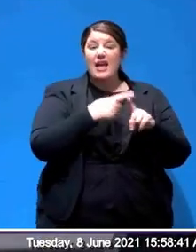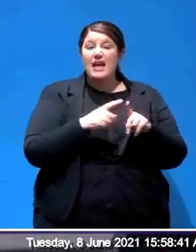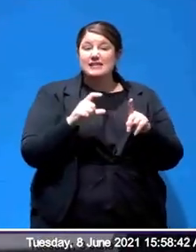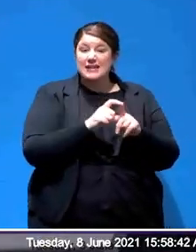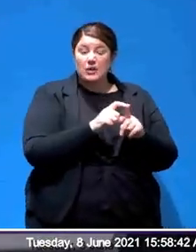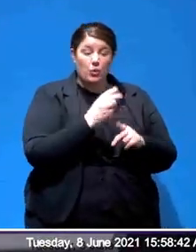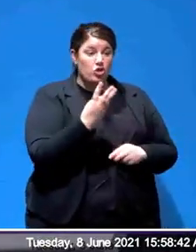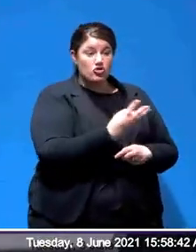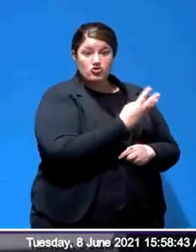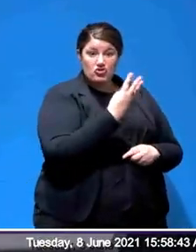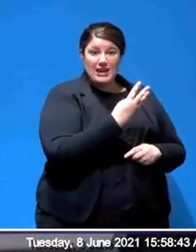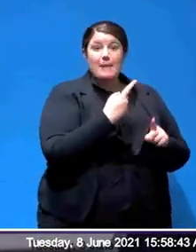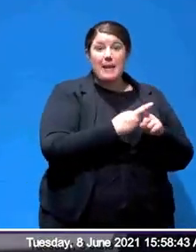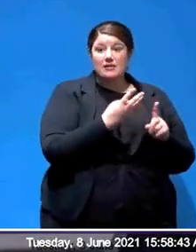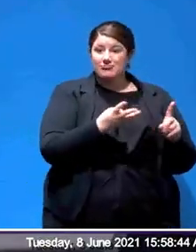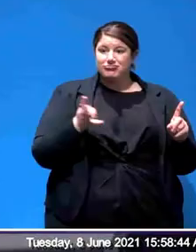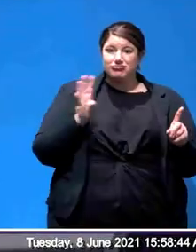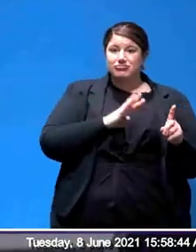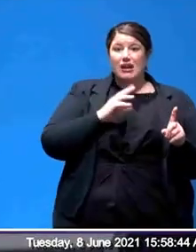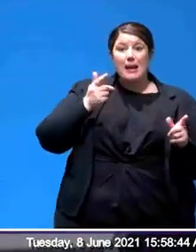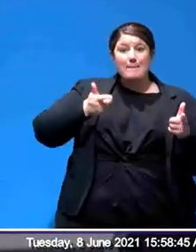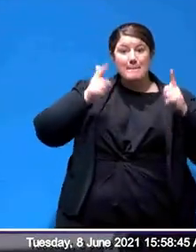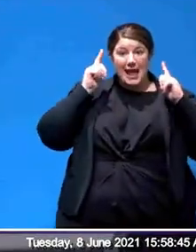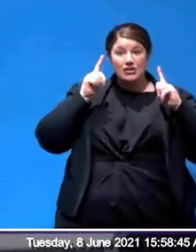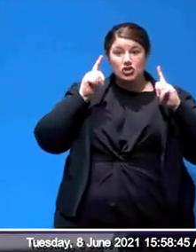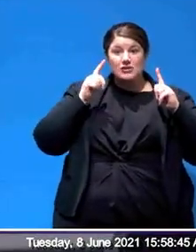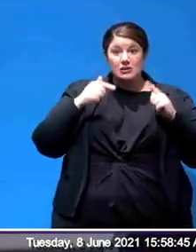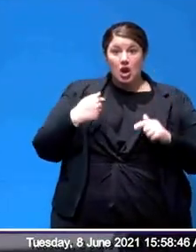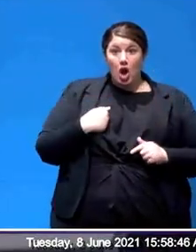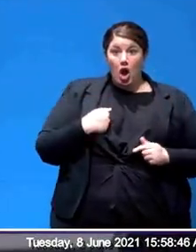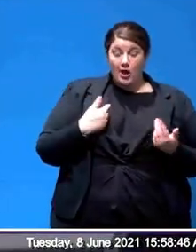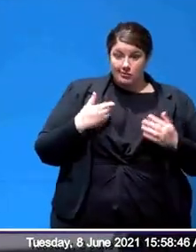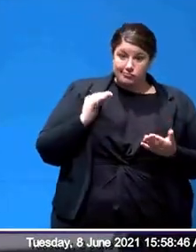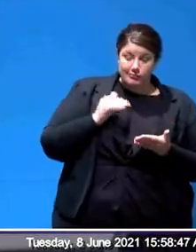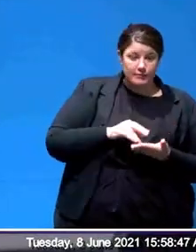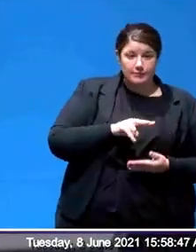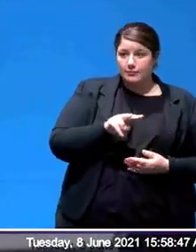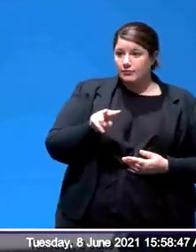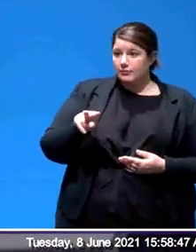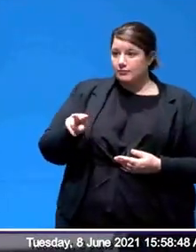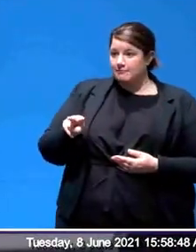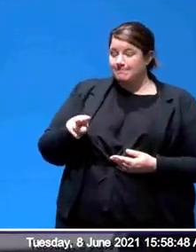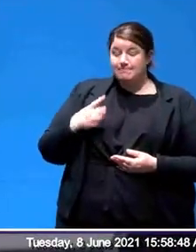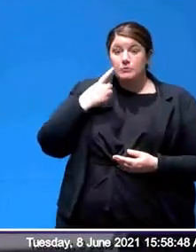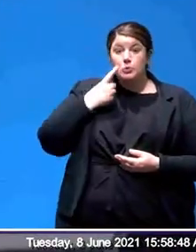other managers, these were certainly some of the things that I saw, which absolutely horrified me.